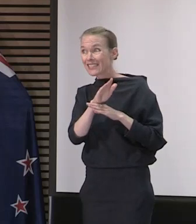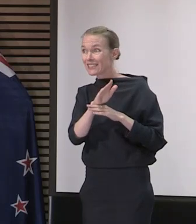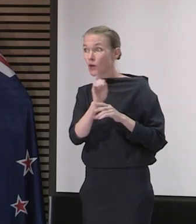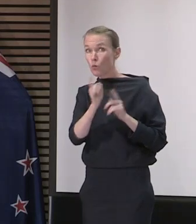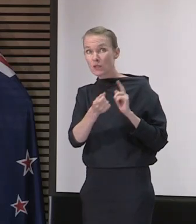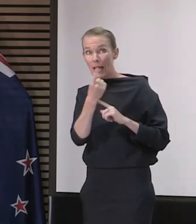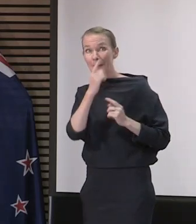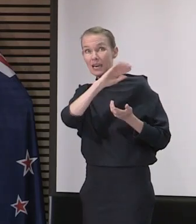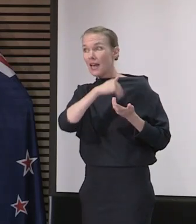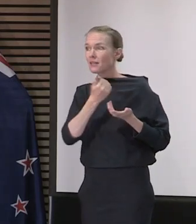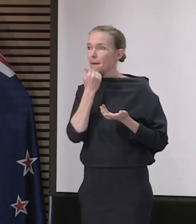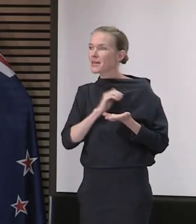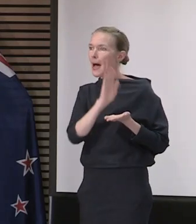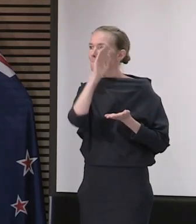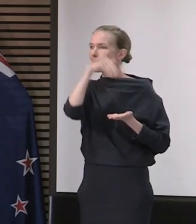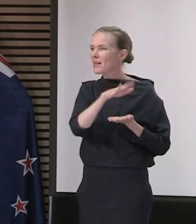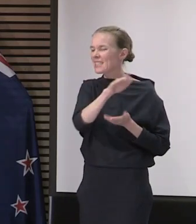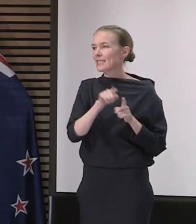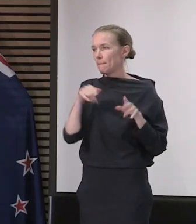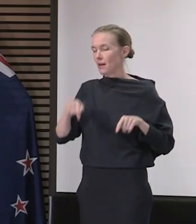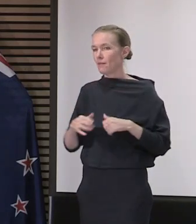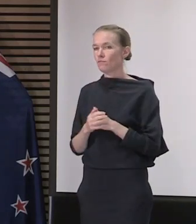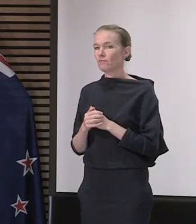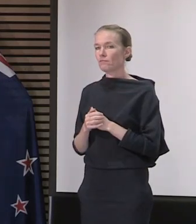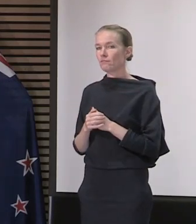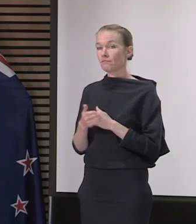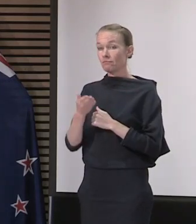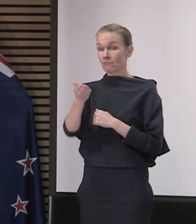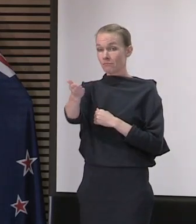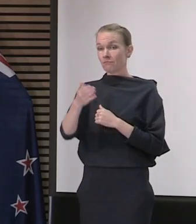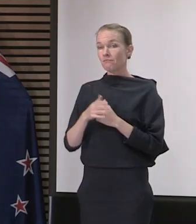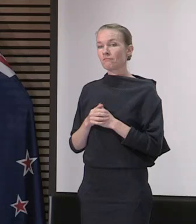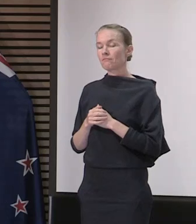Zealand mirrors what other countries are found as well.